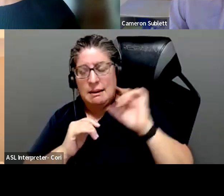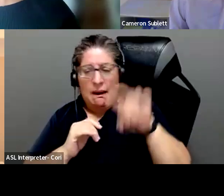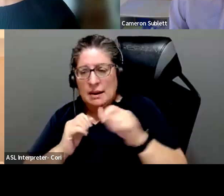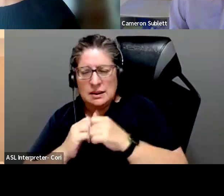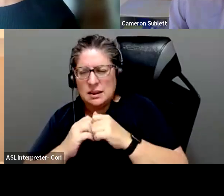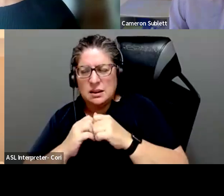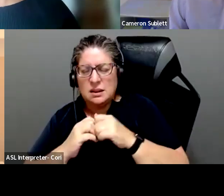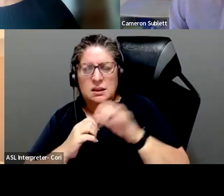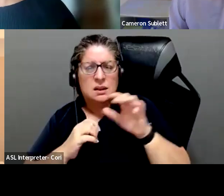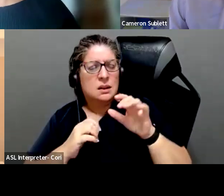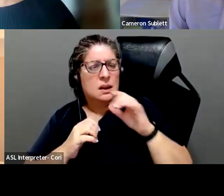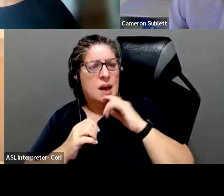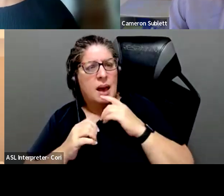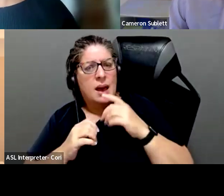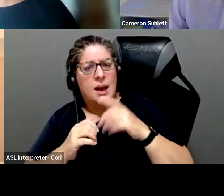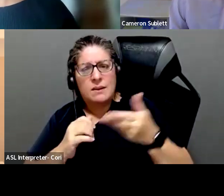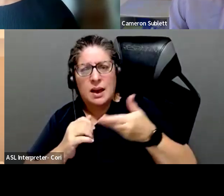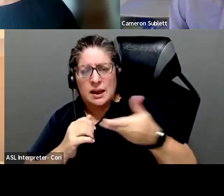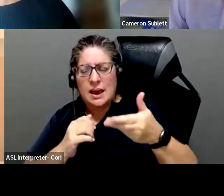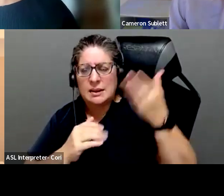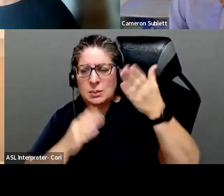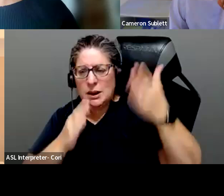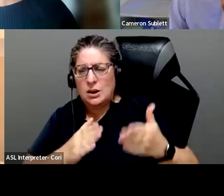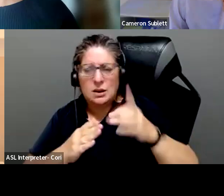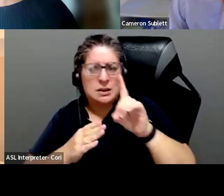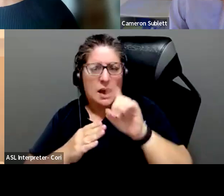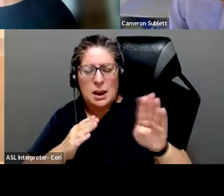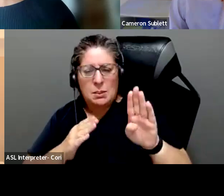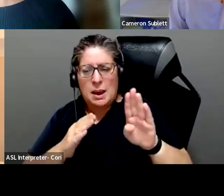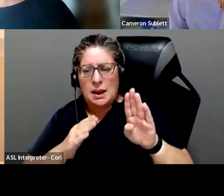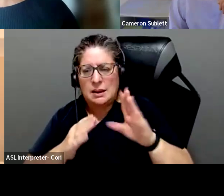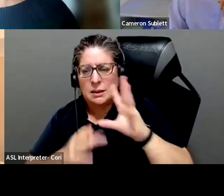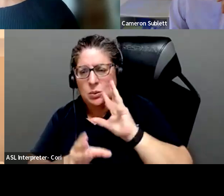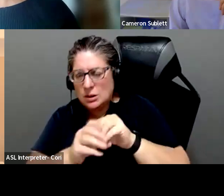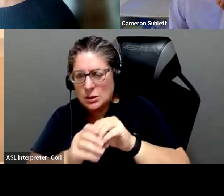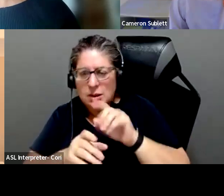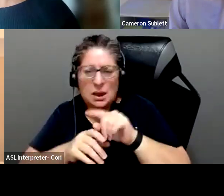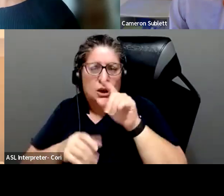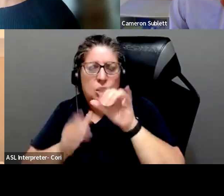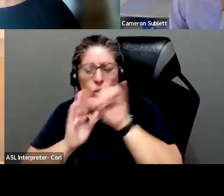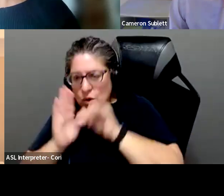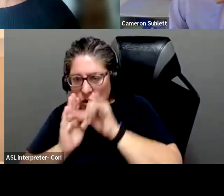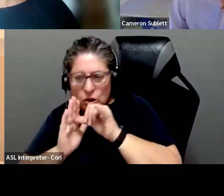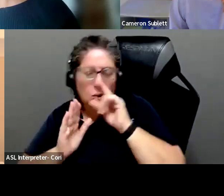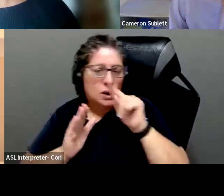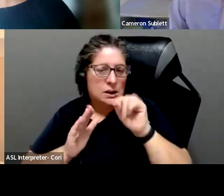Is there guest speaker database participant like a youtube play list of the Ted talk website, not to replace the live events.